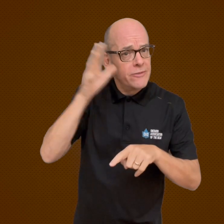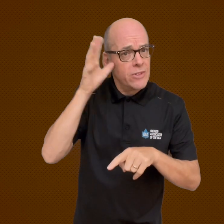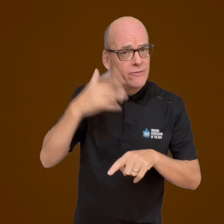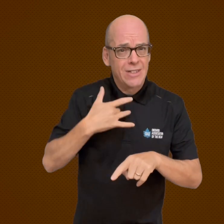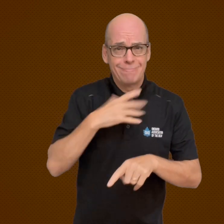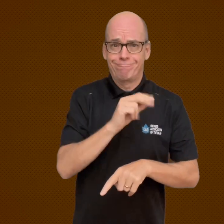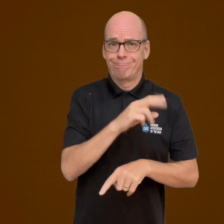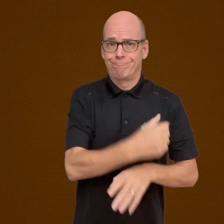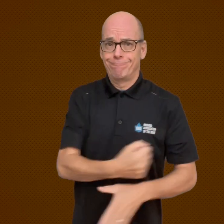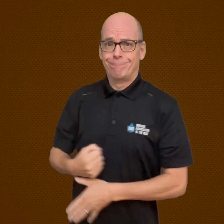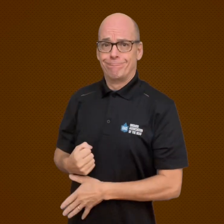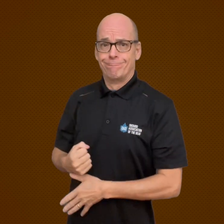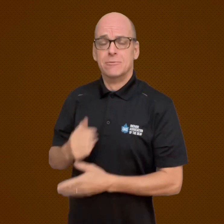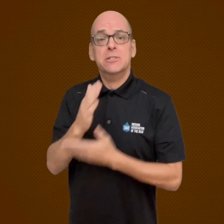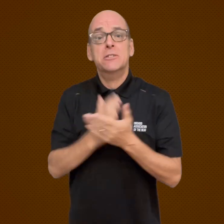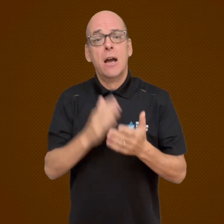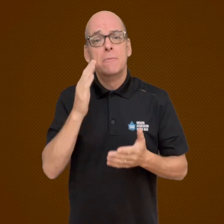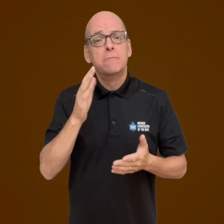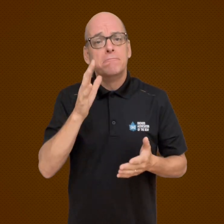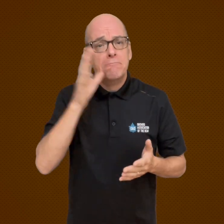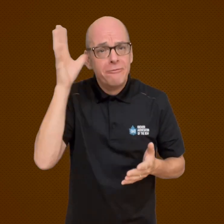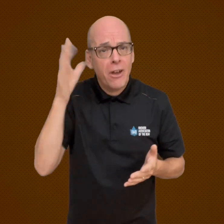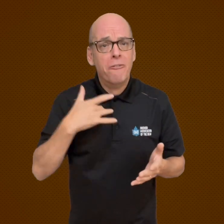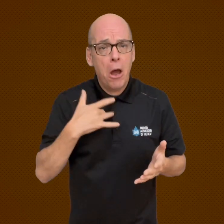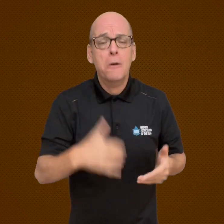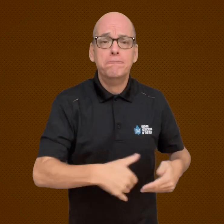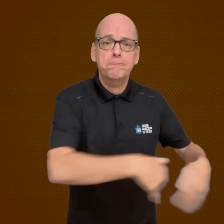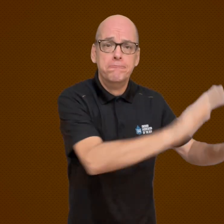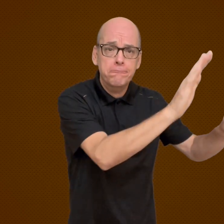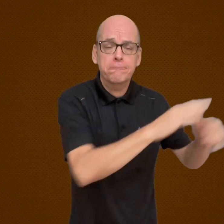parents to decide whether to let their children go or keep them at home.